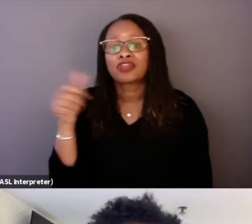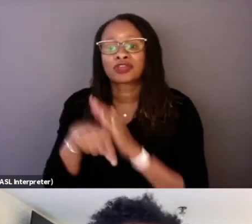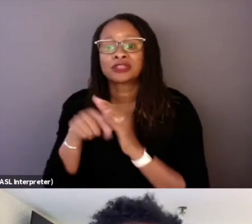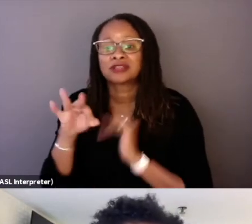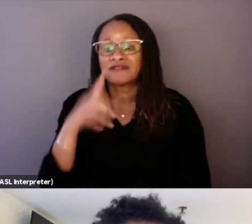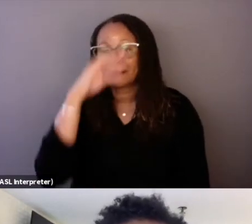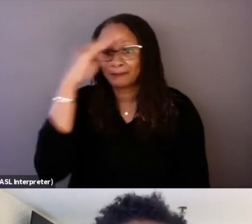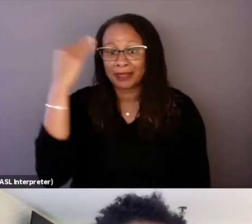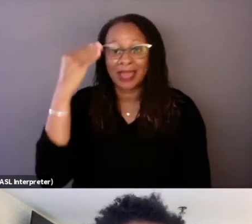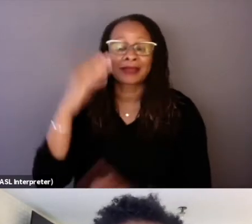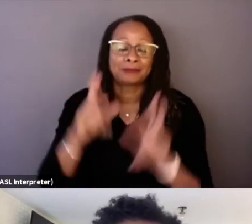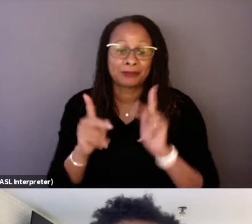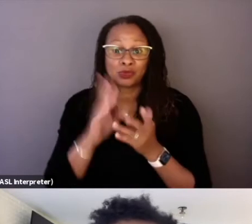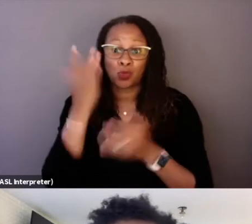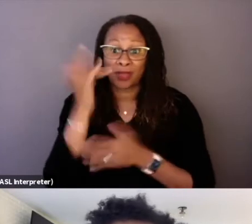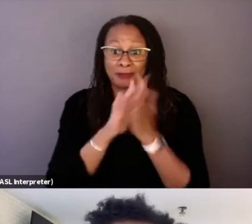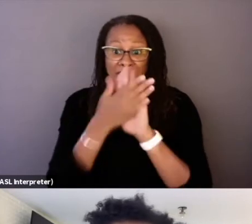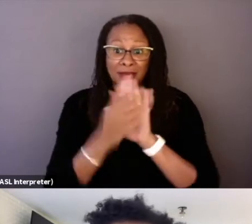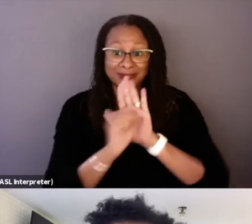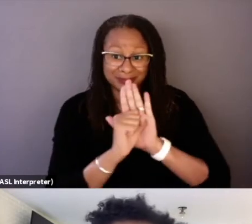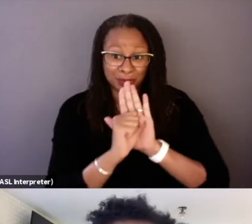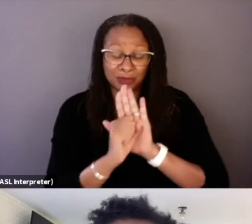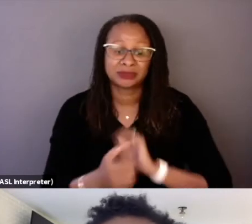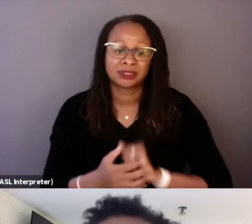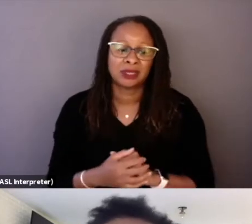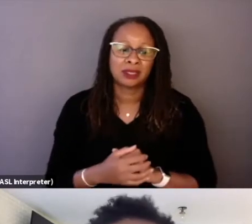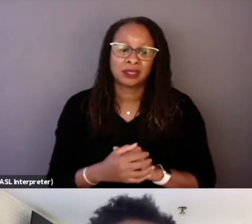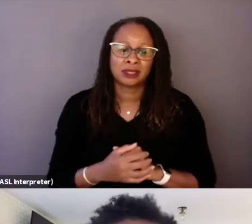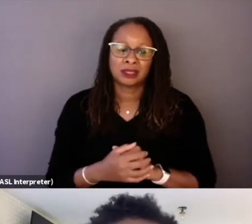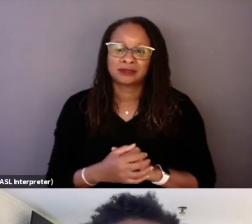why they become symbols, is because they're also a loss to our community.